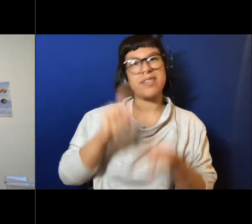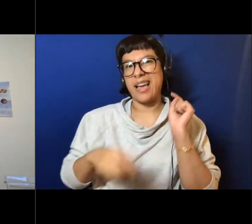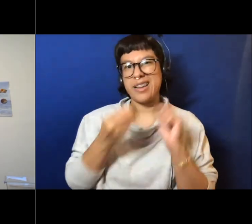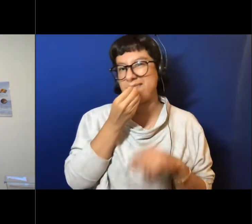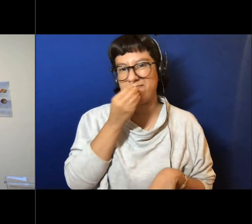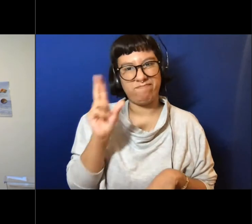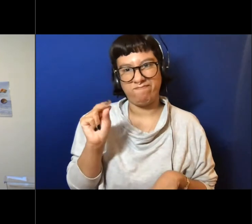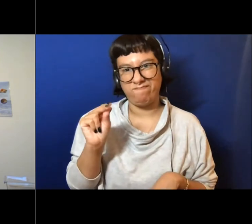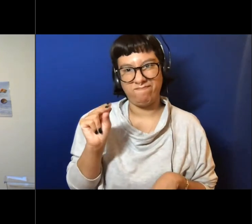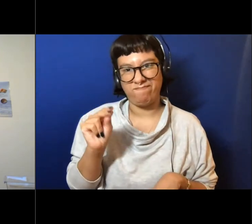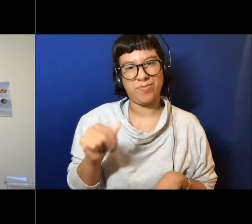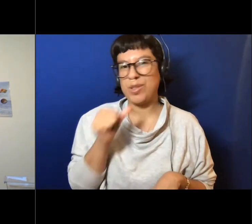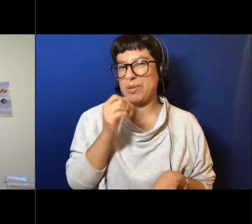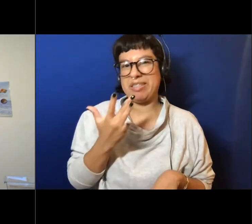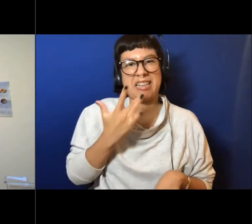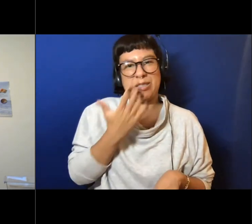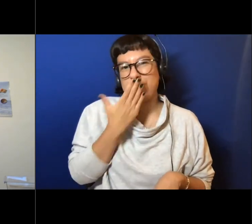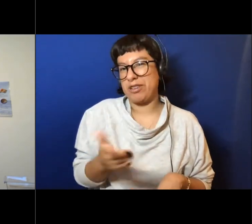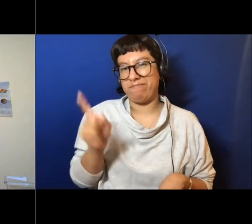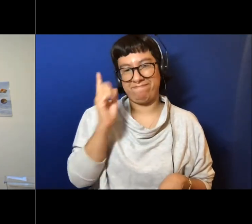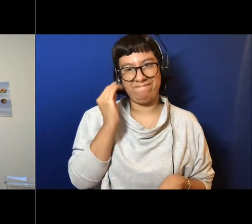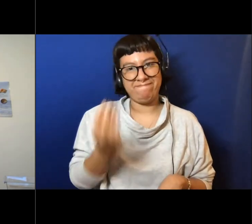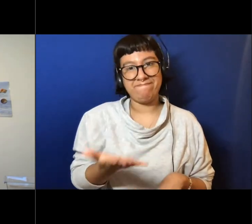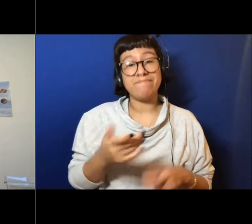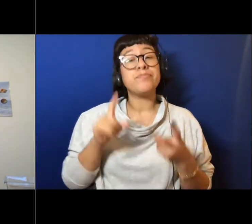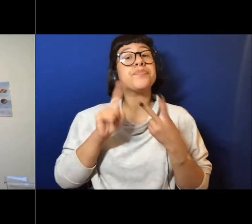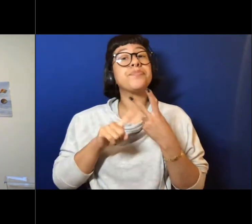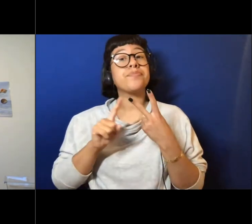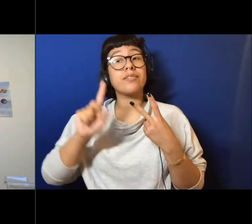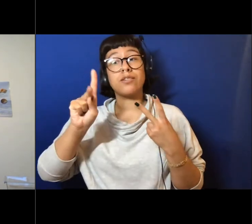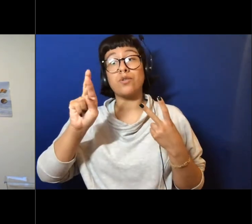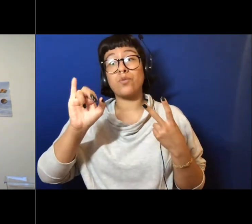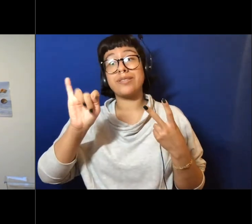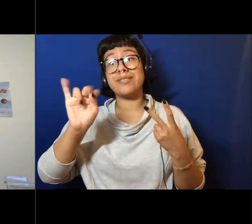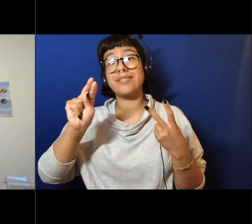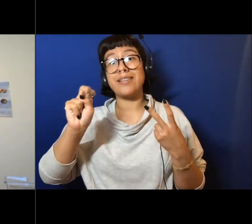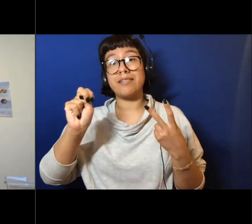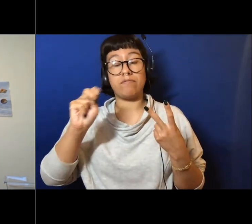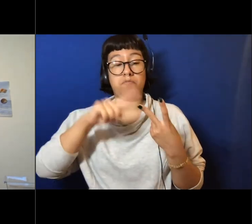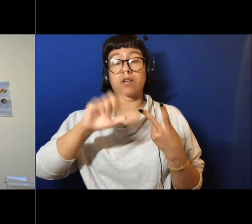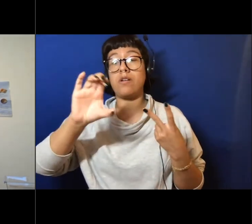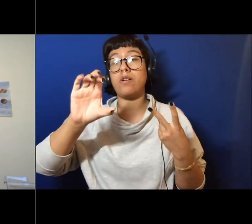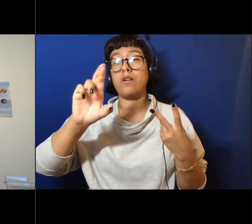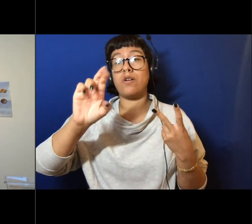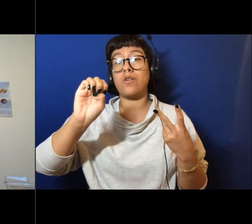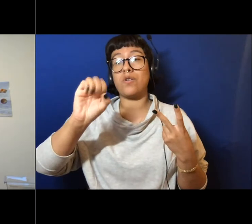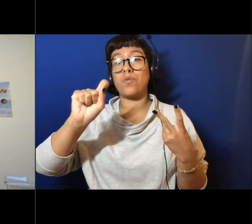like the blue muscle you showed us. And Kristen shared that the crested oyster, we don't tend to eat either.